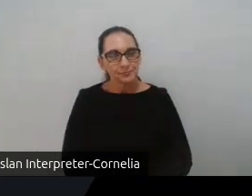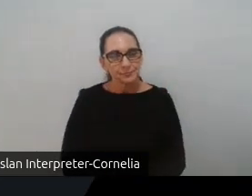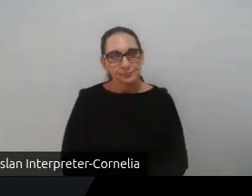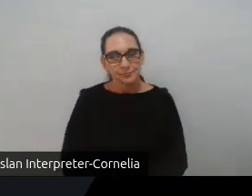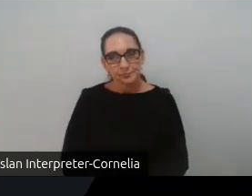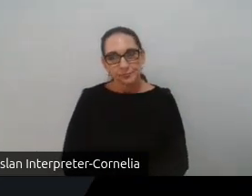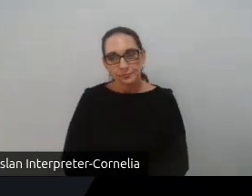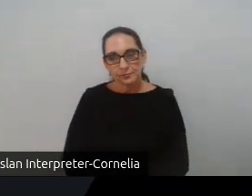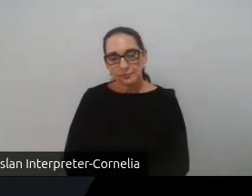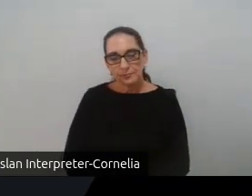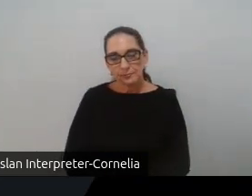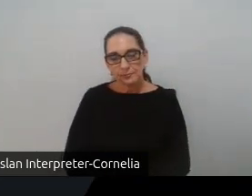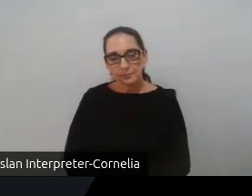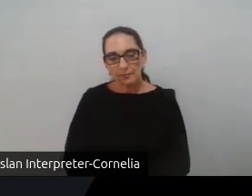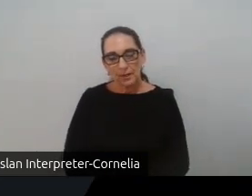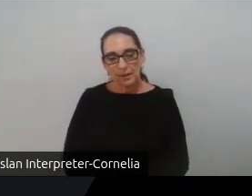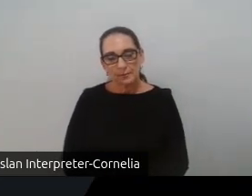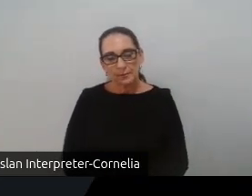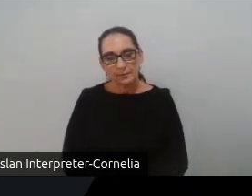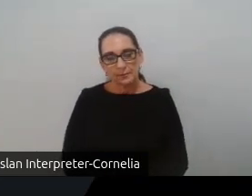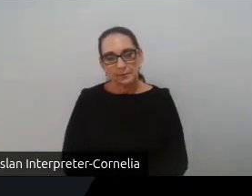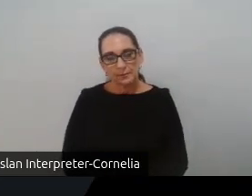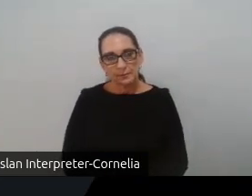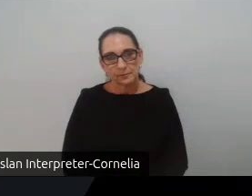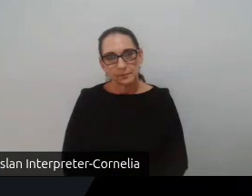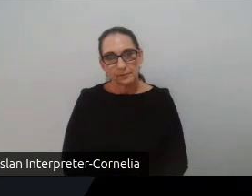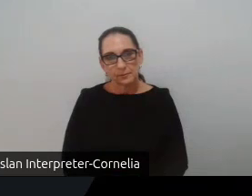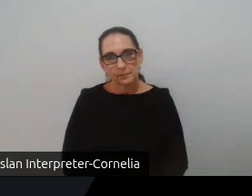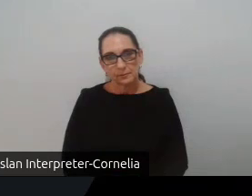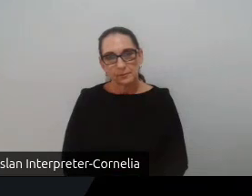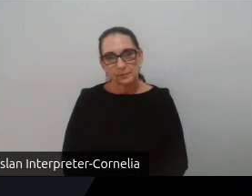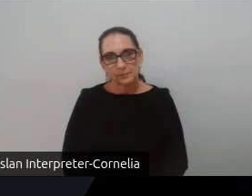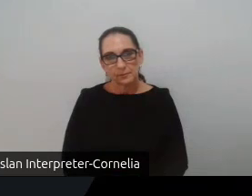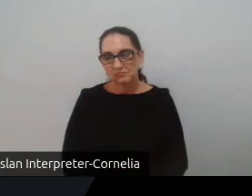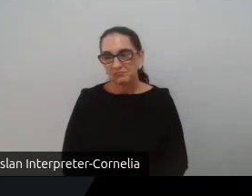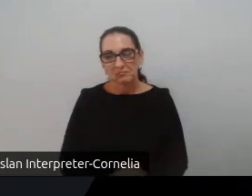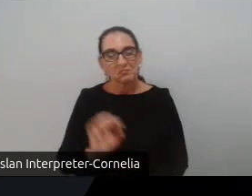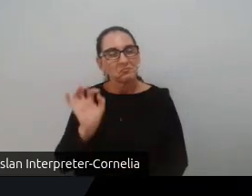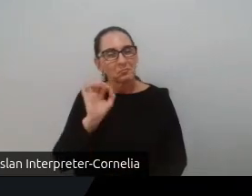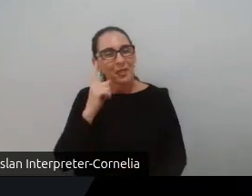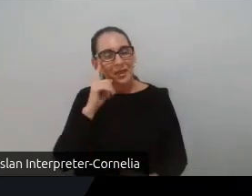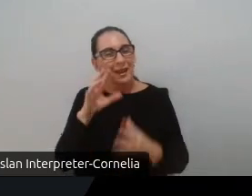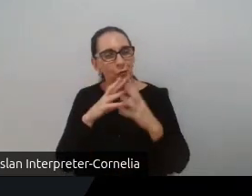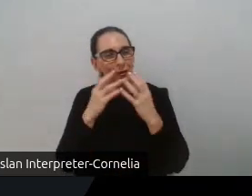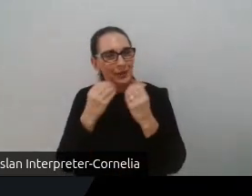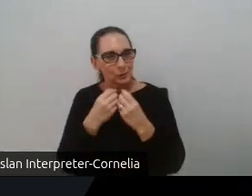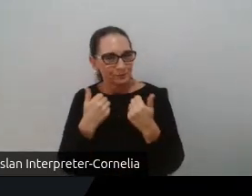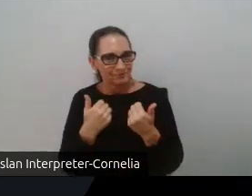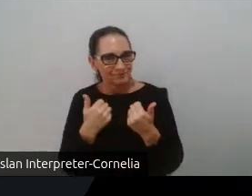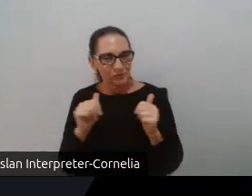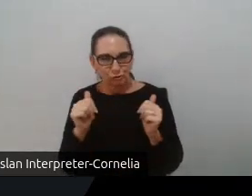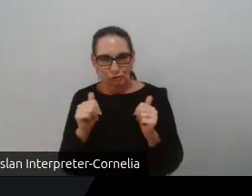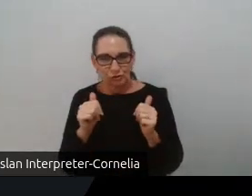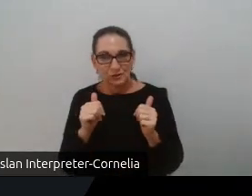Uh what have we got? I think that's everything. If any other questions uh get submitted that we